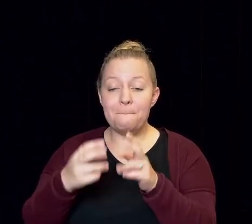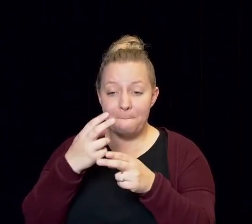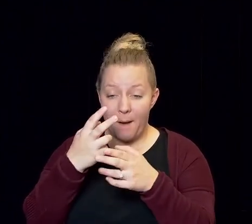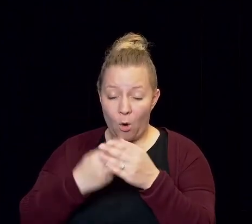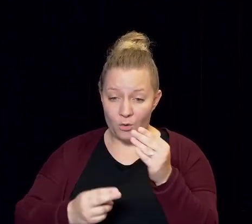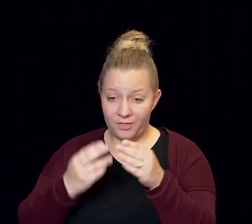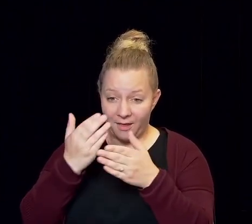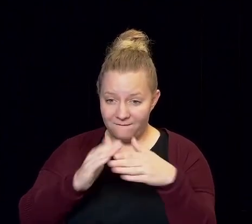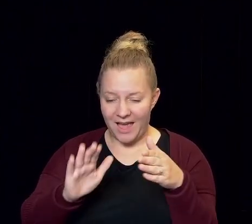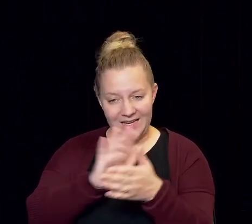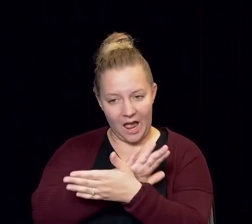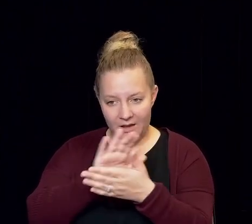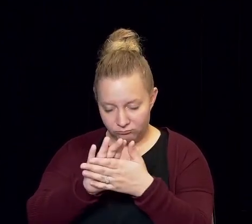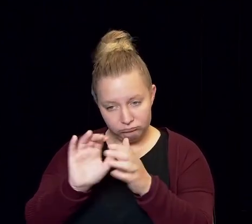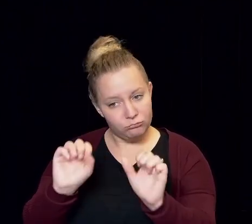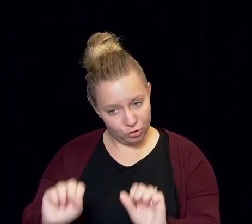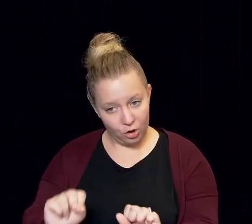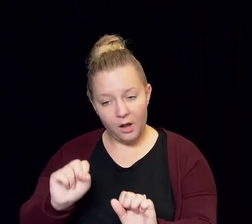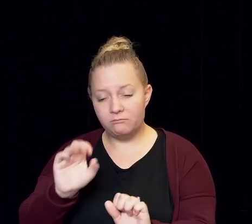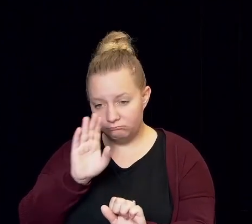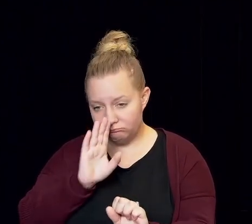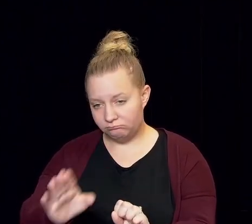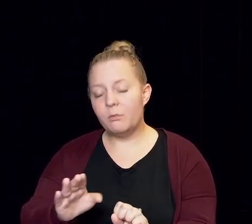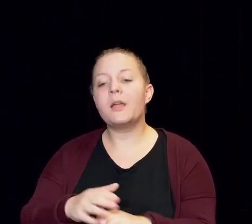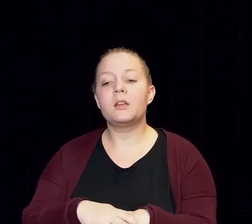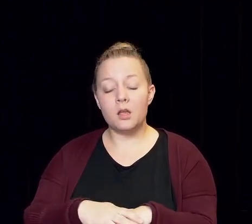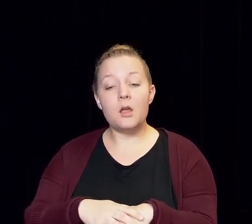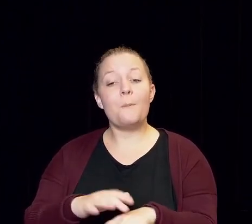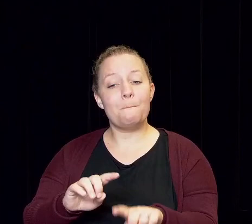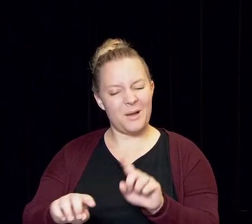And that's the other way we could have gotten 3. Just be careful that because it's very rare